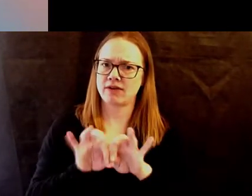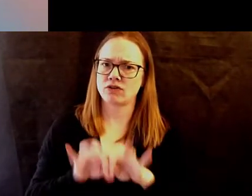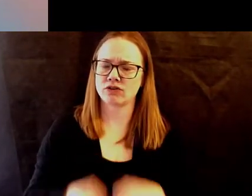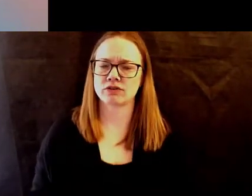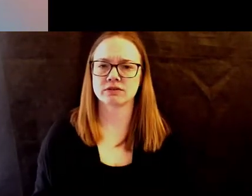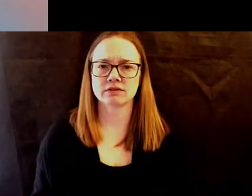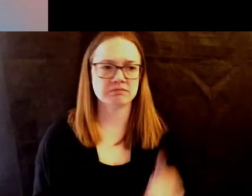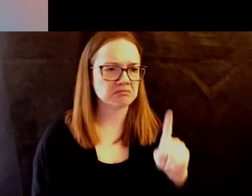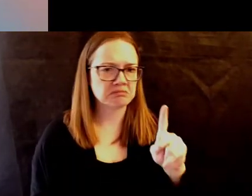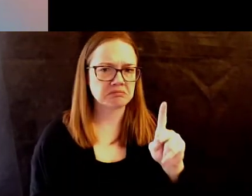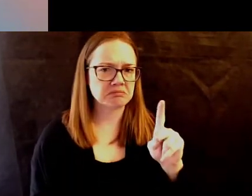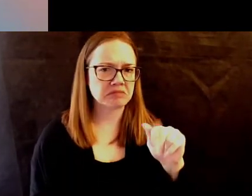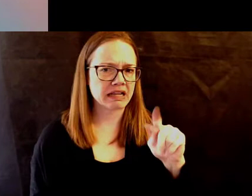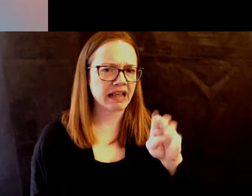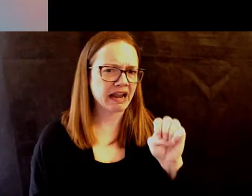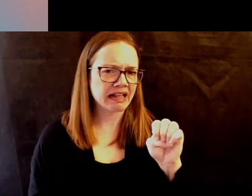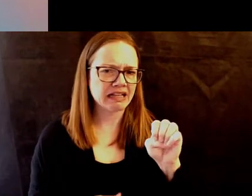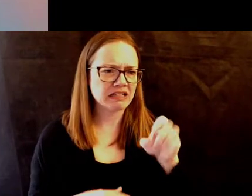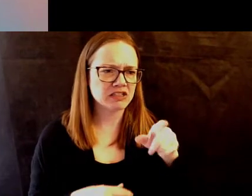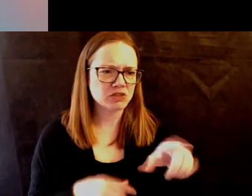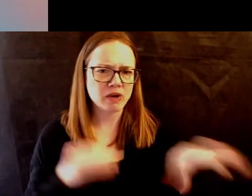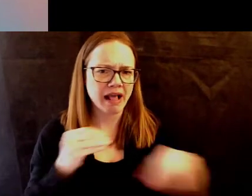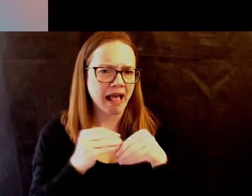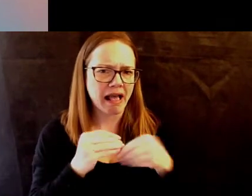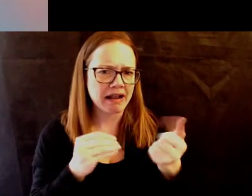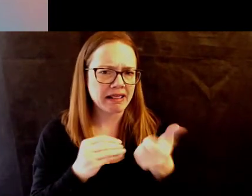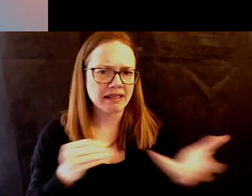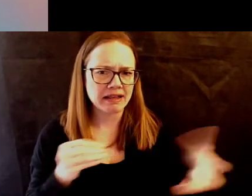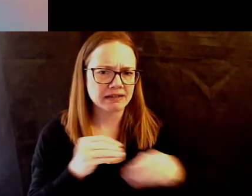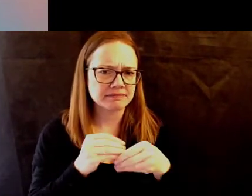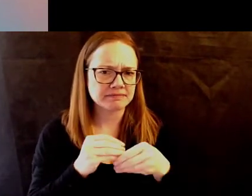add as far as just setting us up for these different rooms?